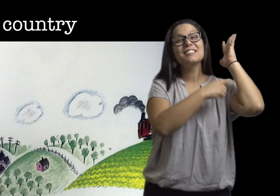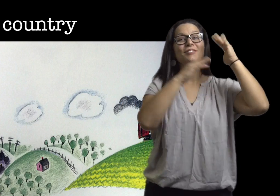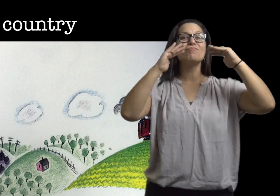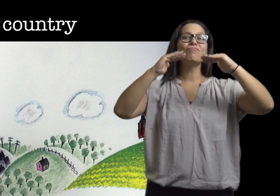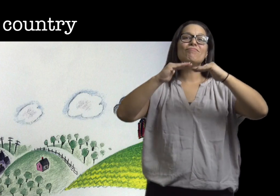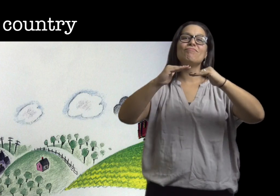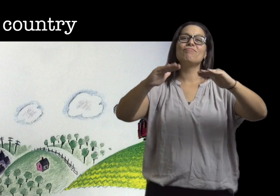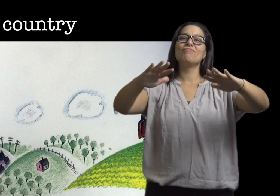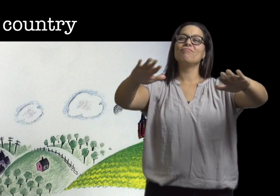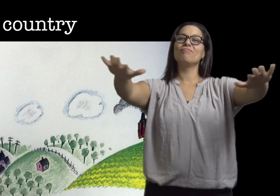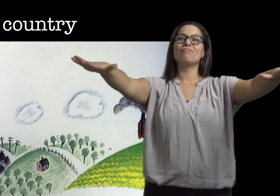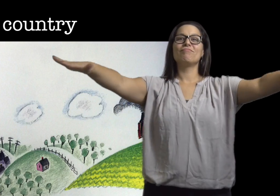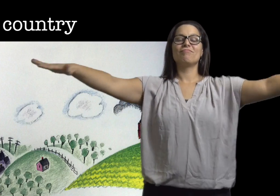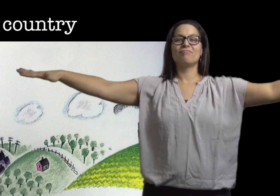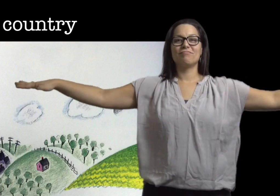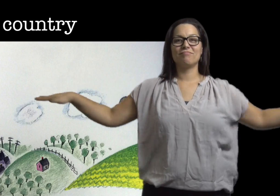and land. That's country.